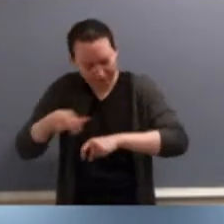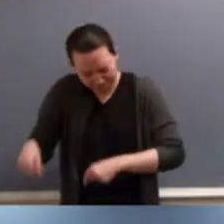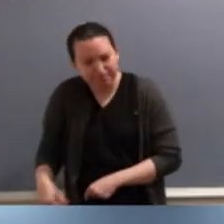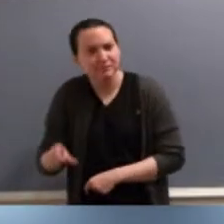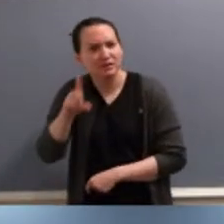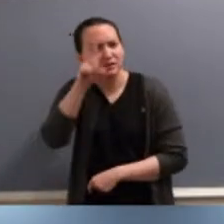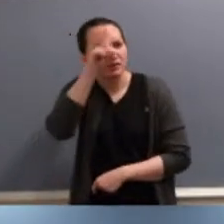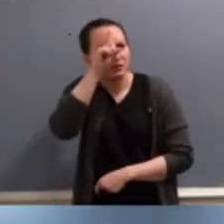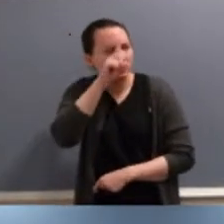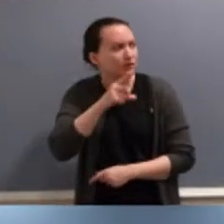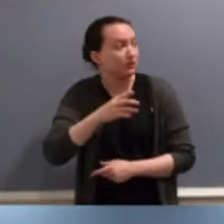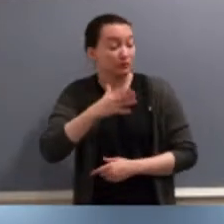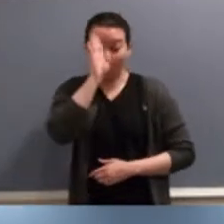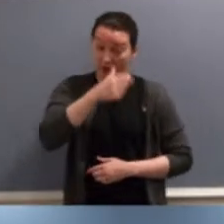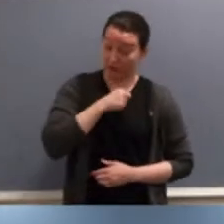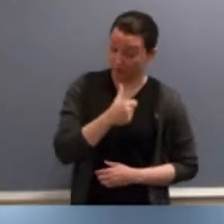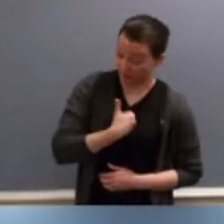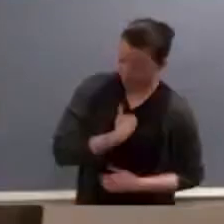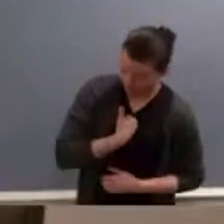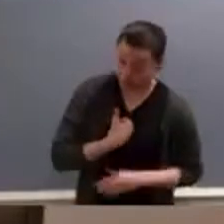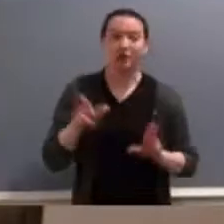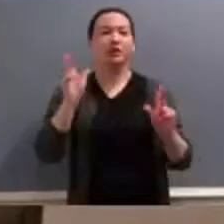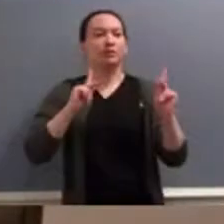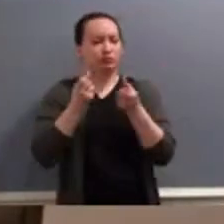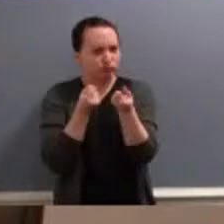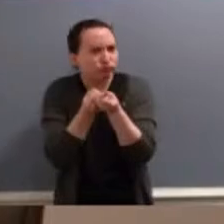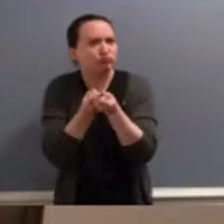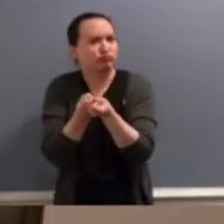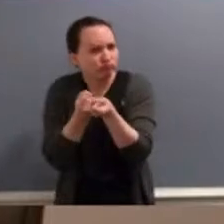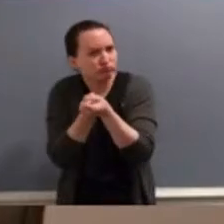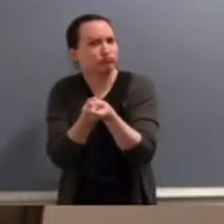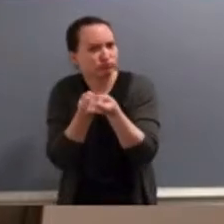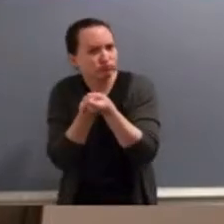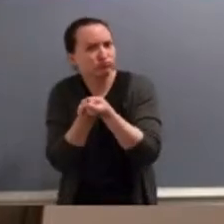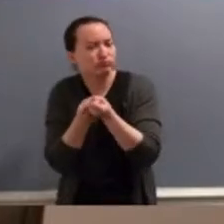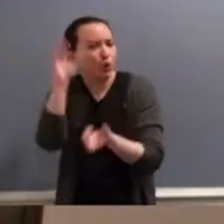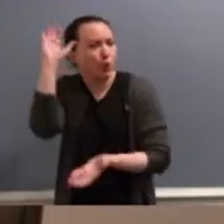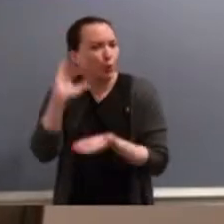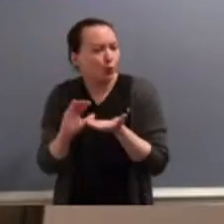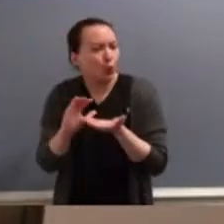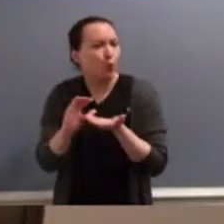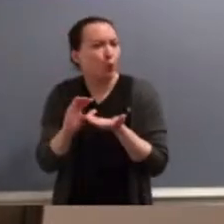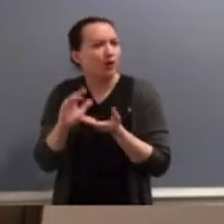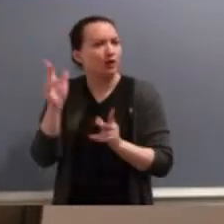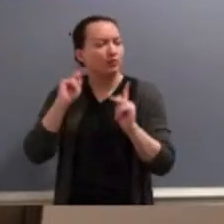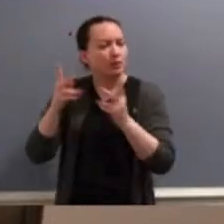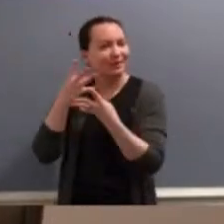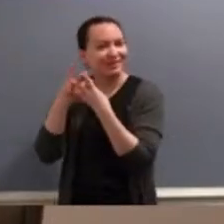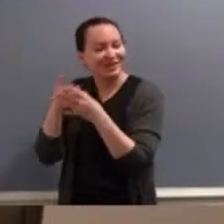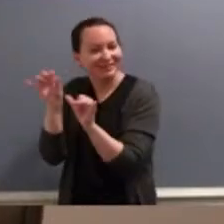hard not myself but people were advocating that to reduce the amount of people in the jail system